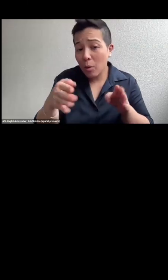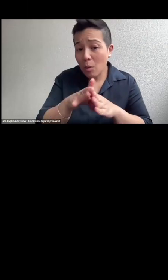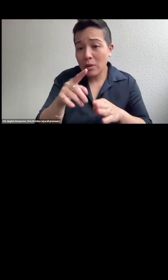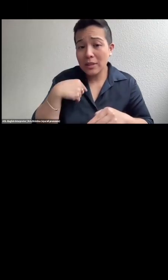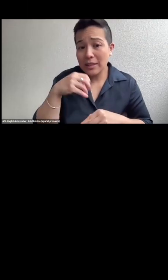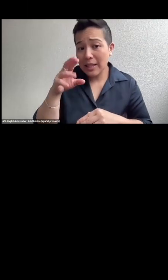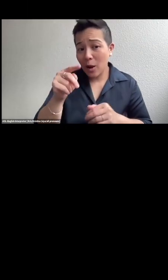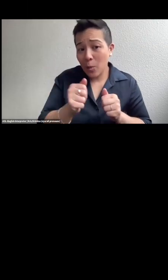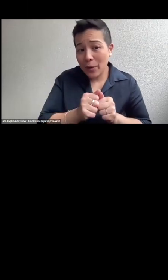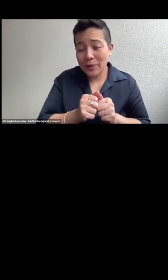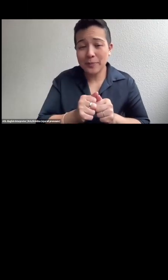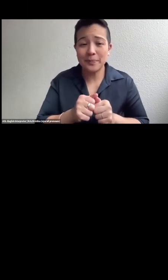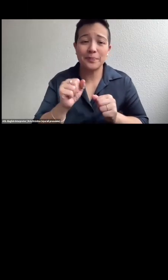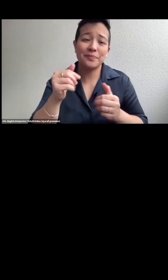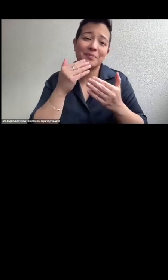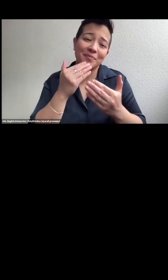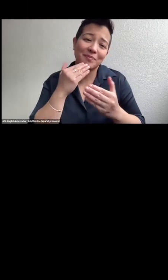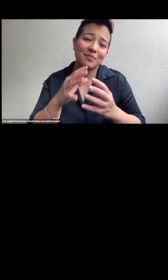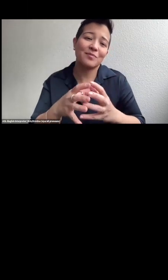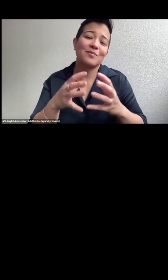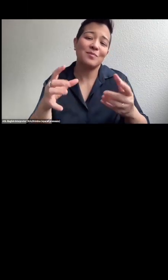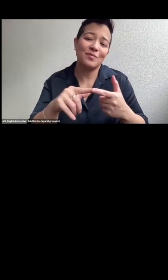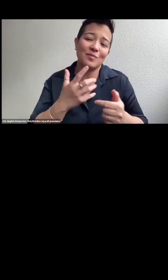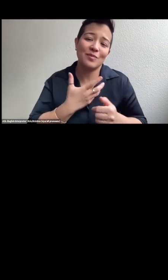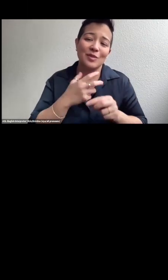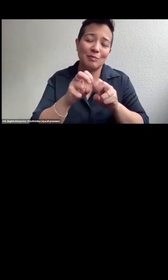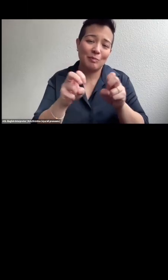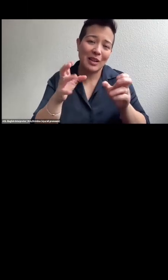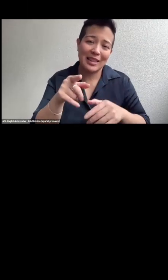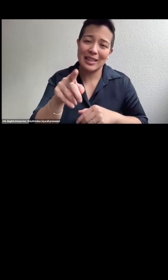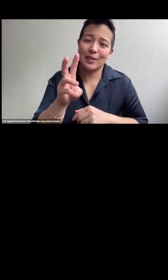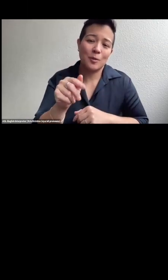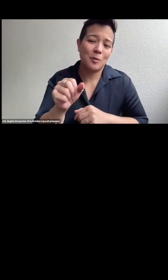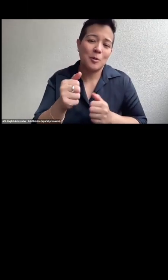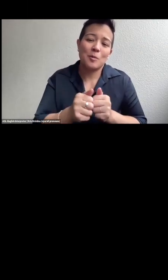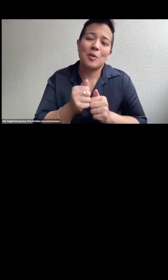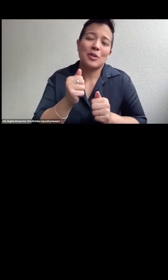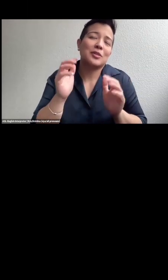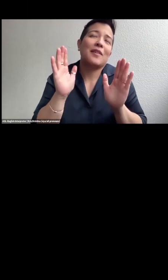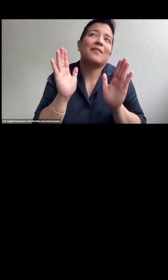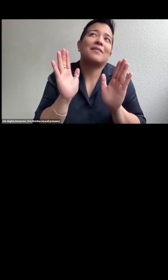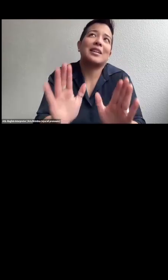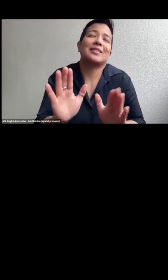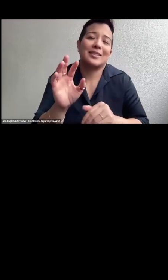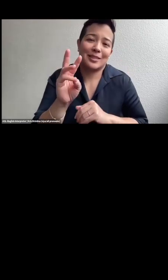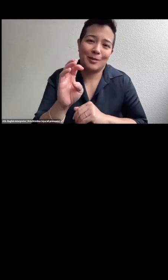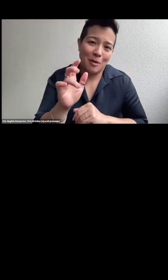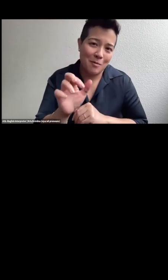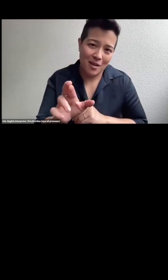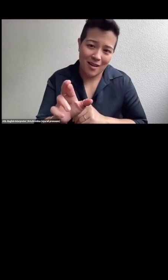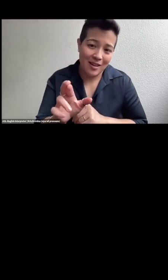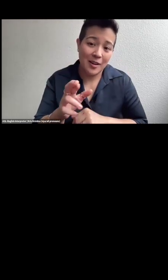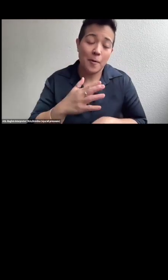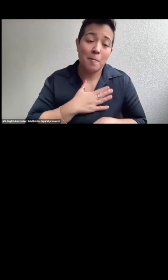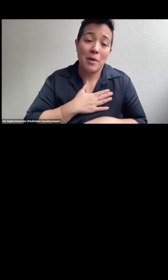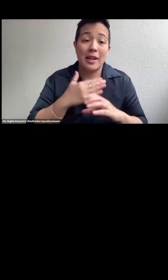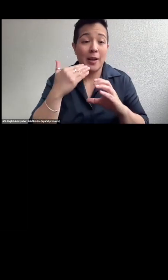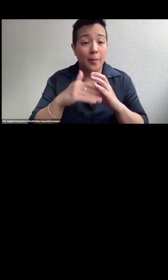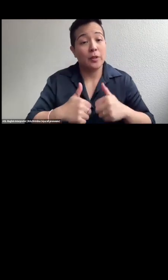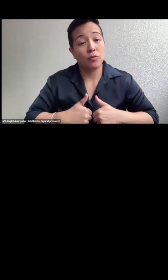thank you so much to our panelists, this was the most fantastic webinar. My email address is at the bottom